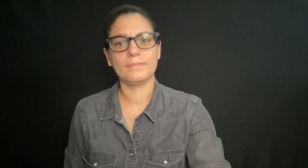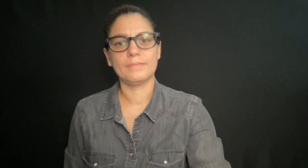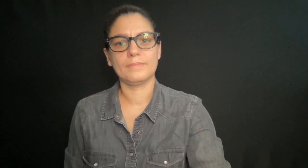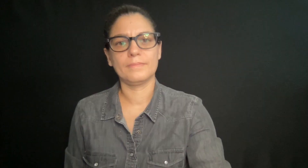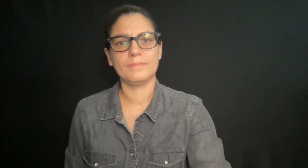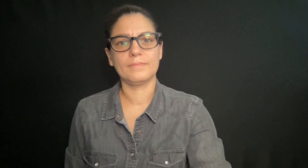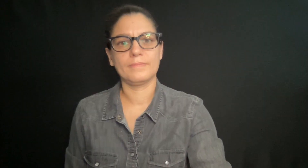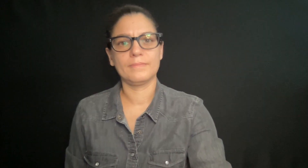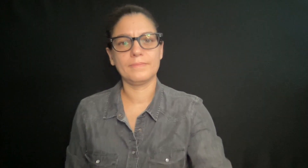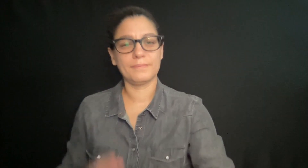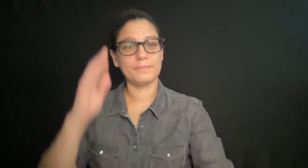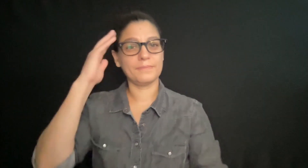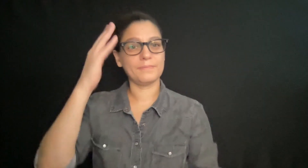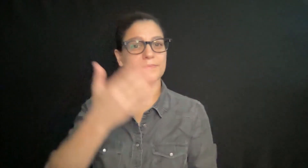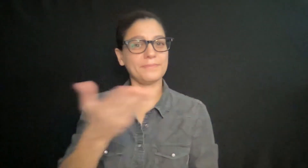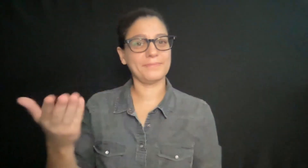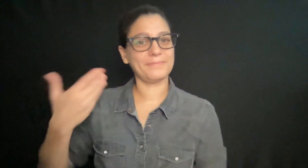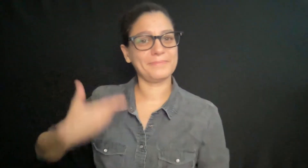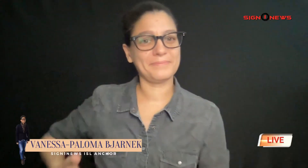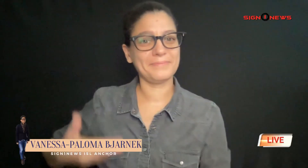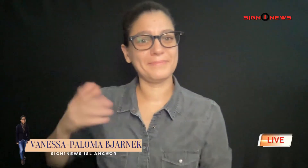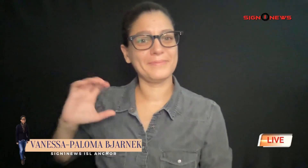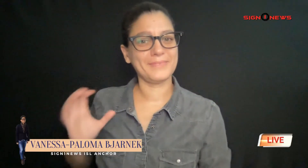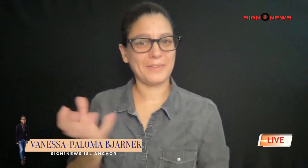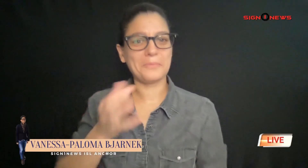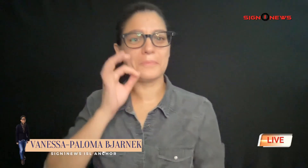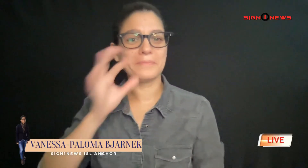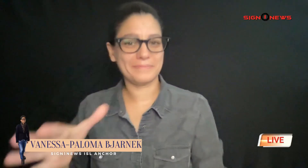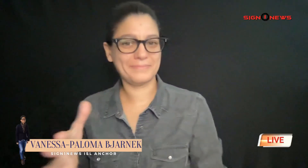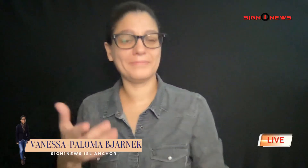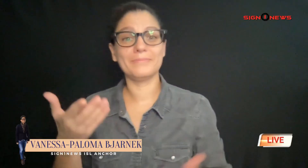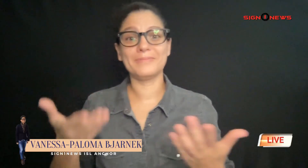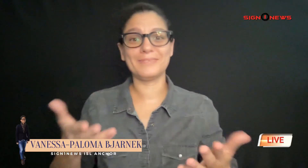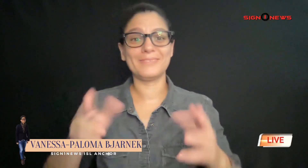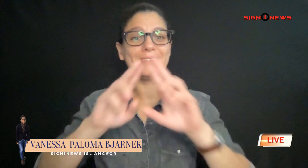Hello everyone I'm Sign1News anchor Vanessa Paloma Bjarnek here's a quick look at the